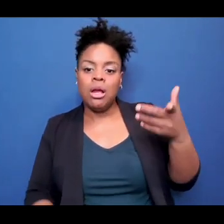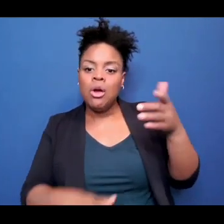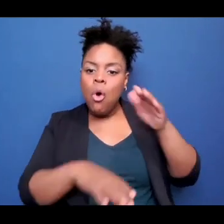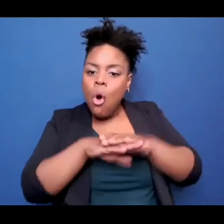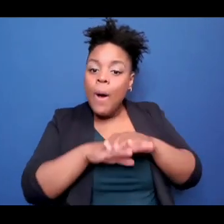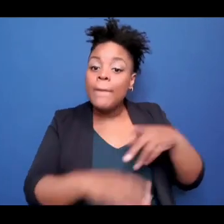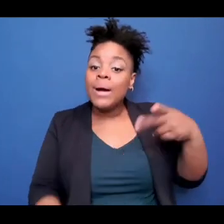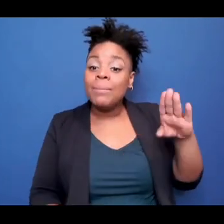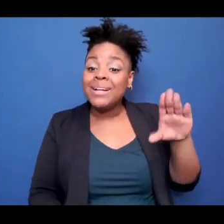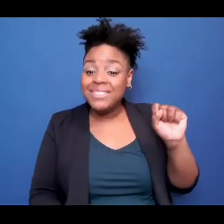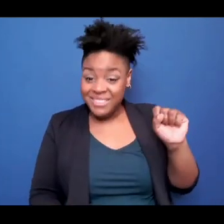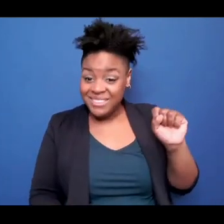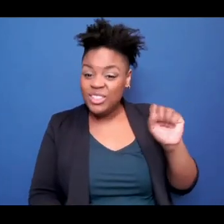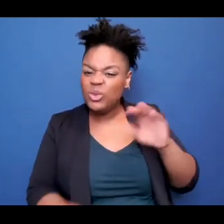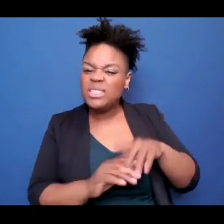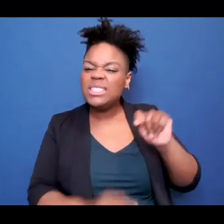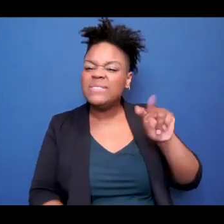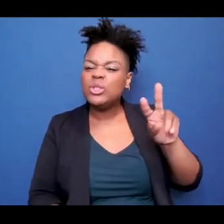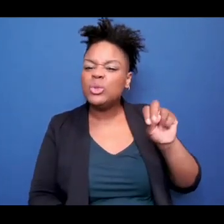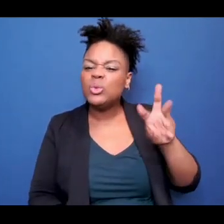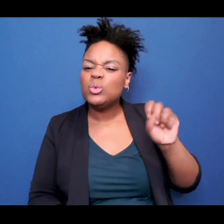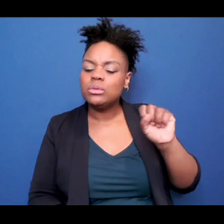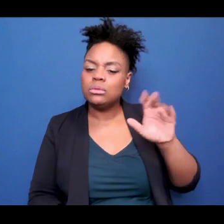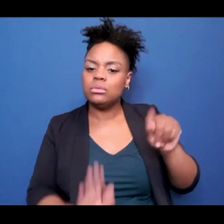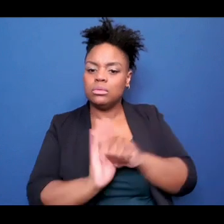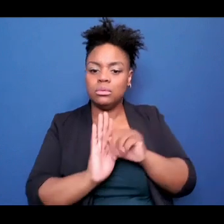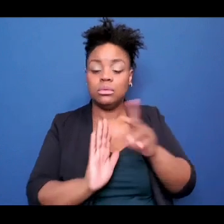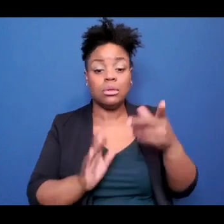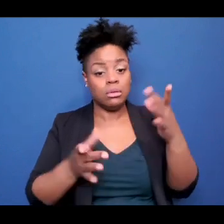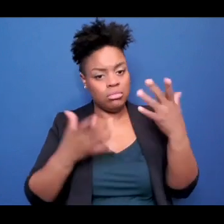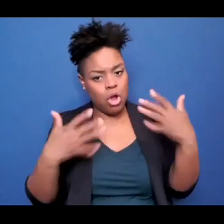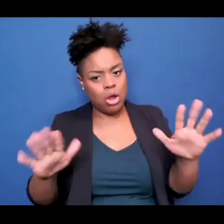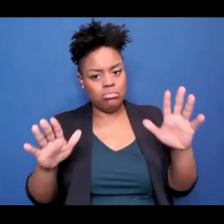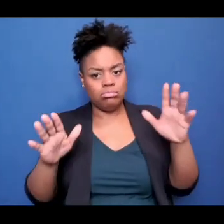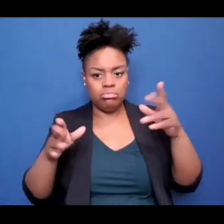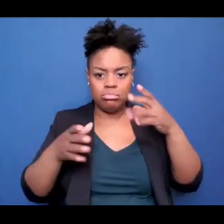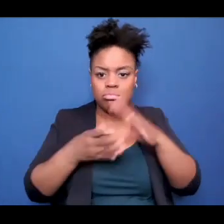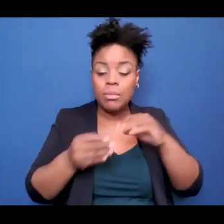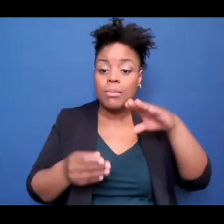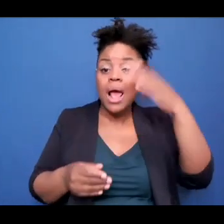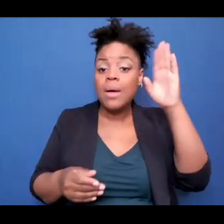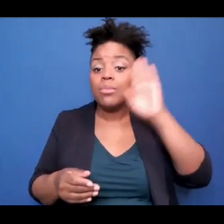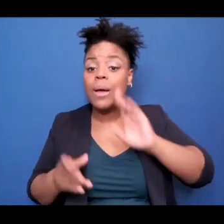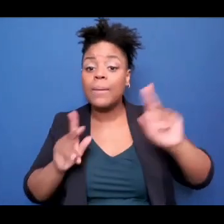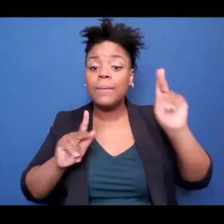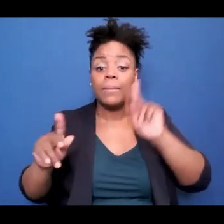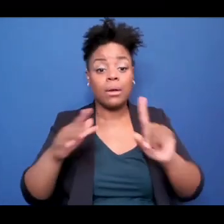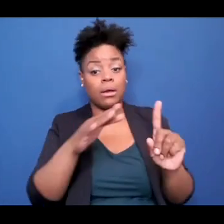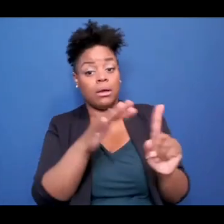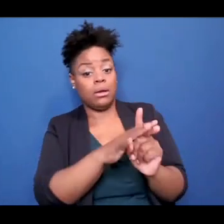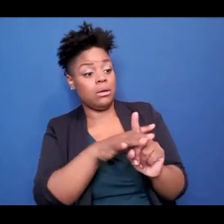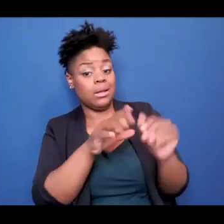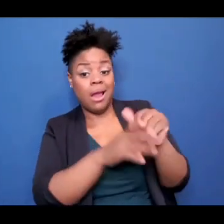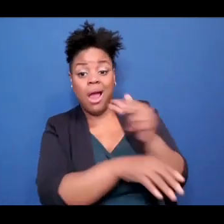SHE HAD APPEARED TO THE PBS NEWS HOUR AND WAS EXPRESSING CONCERN ABOUT WHAT WAS GOING TO HAPPEN WHEN BLACK AND BROWN INDIVIDUALS